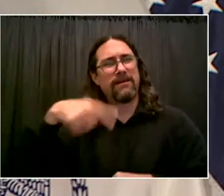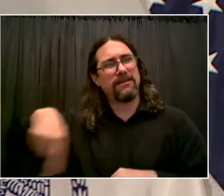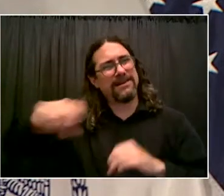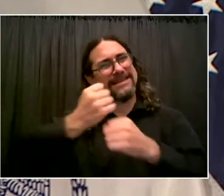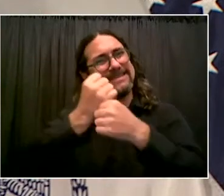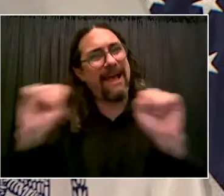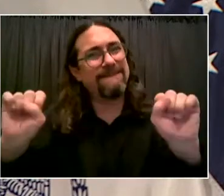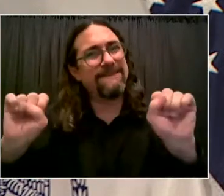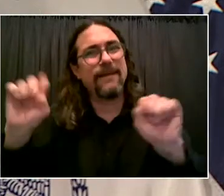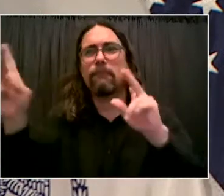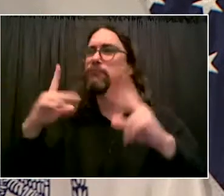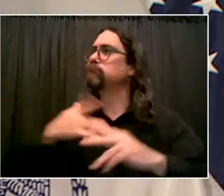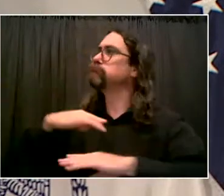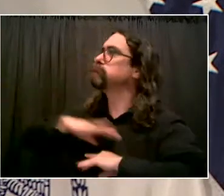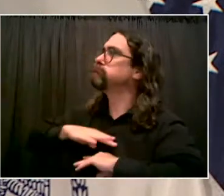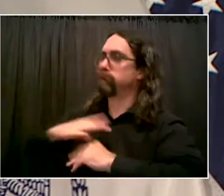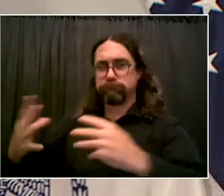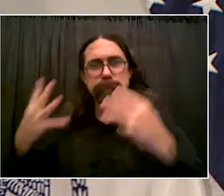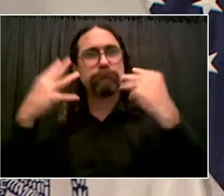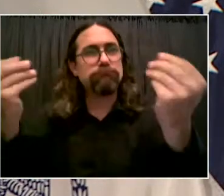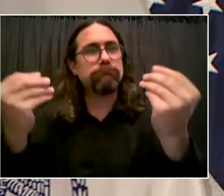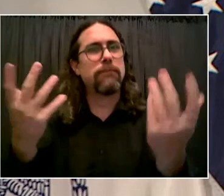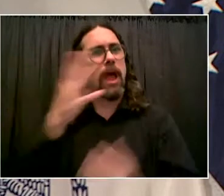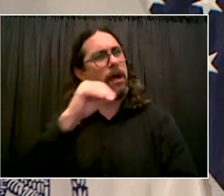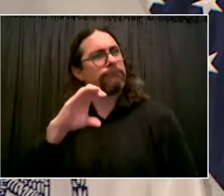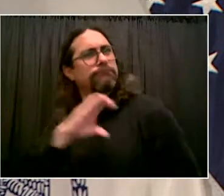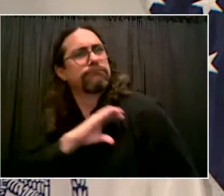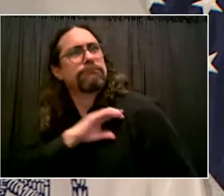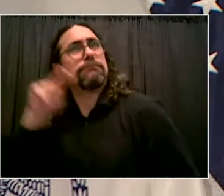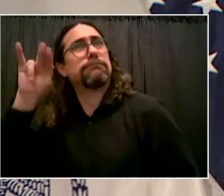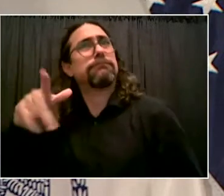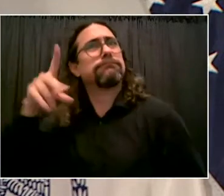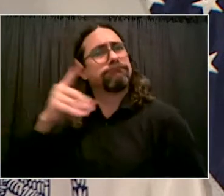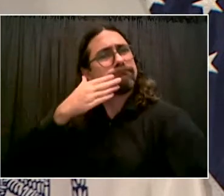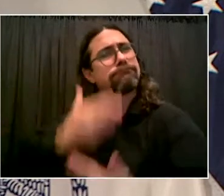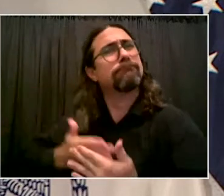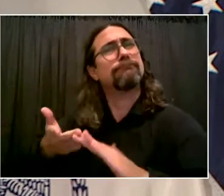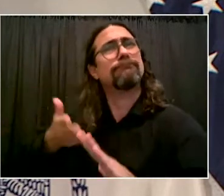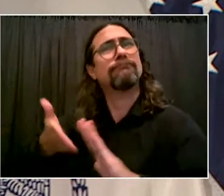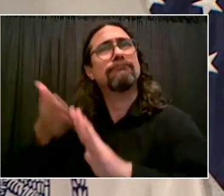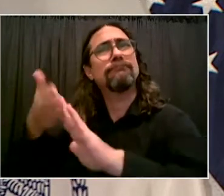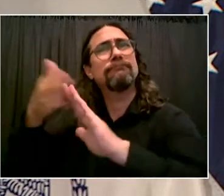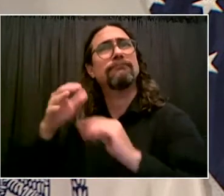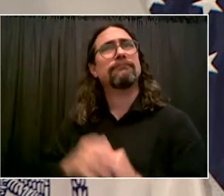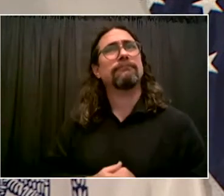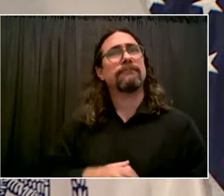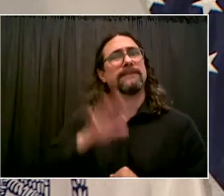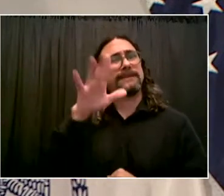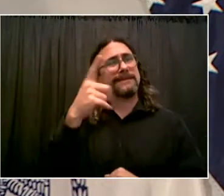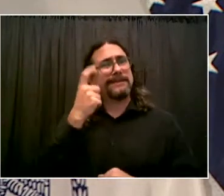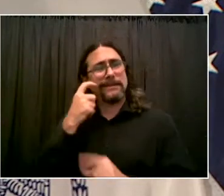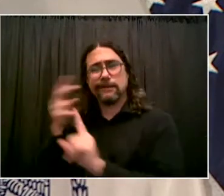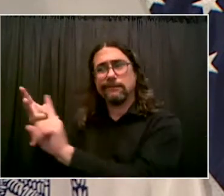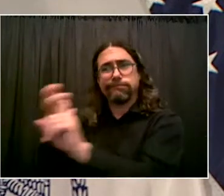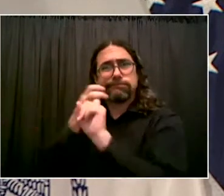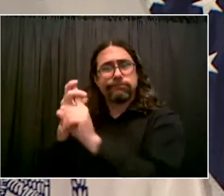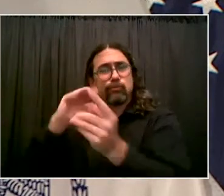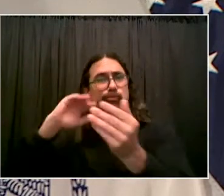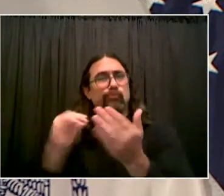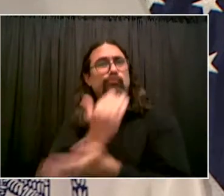SENTRGTH. WE HAD TWO GRADUATING CLASSES, 1/800 OFFICERS, THEY